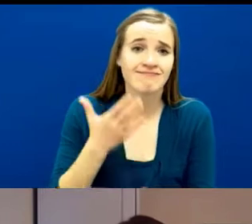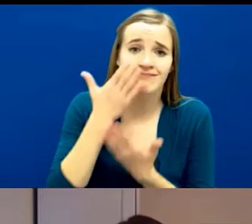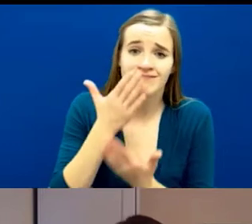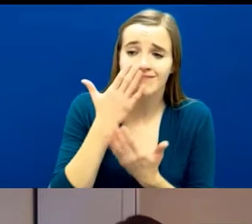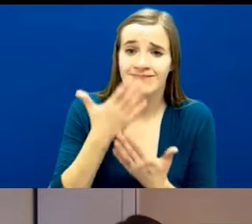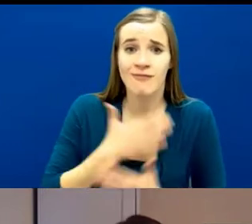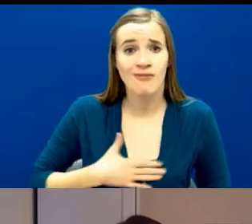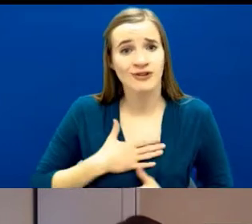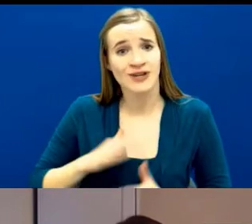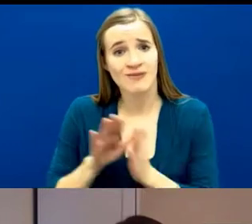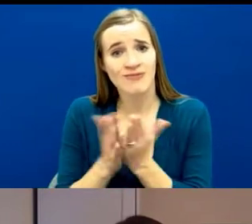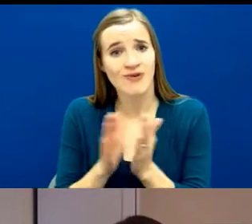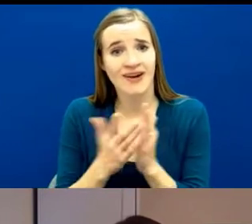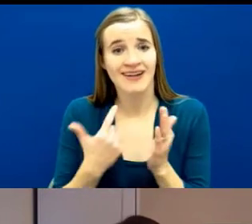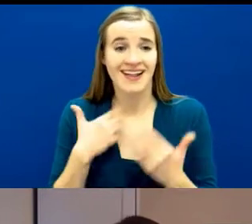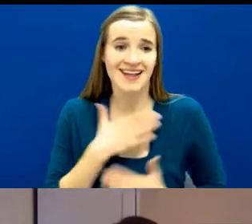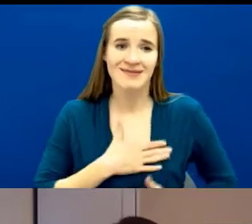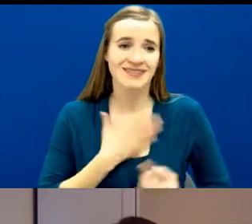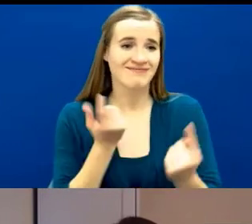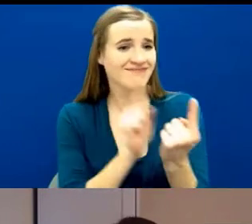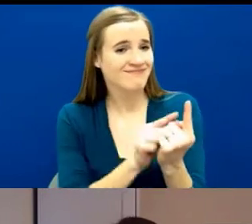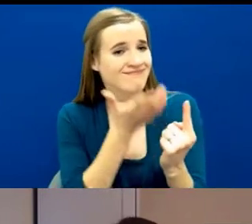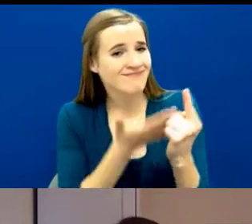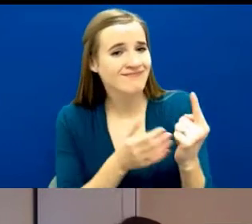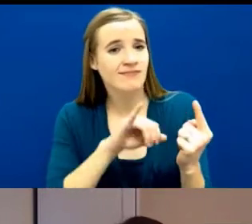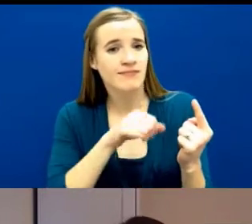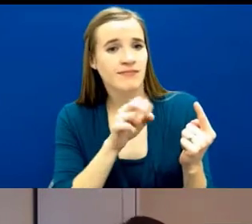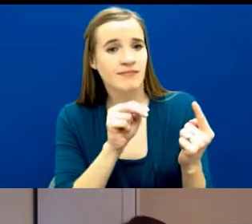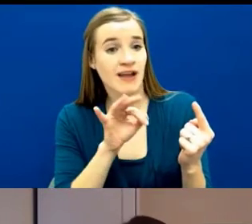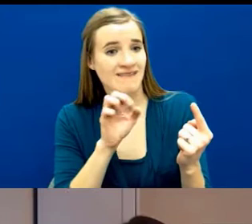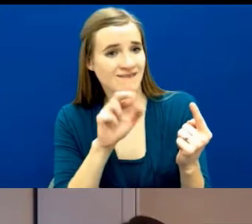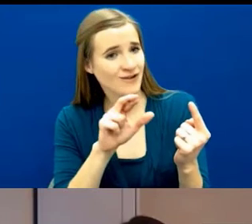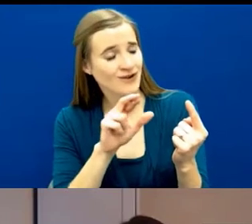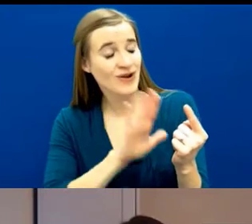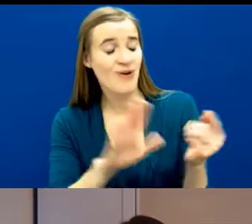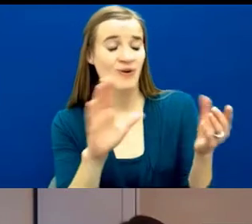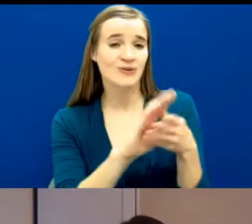having met Jennifer today and being inspired by your story. And I was just